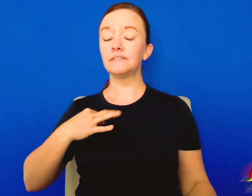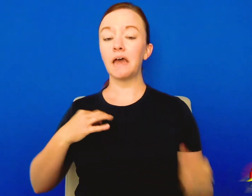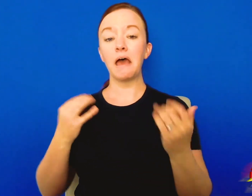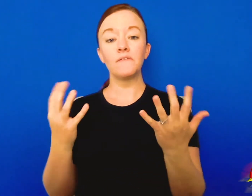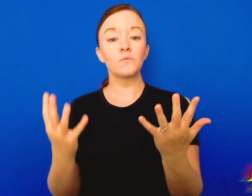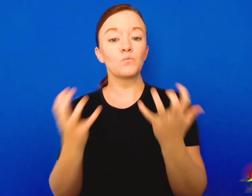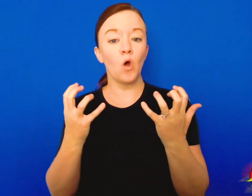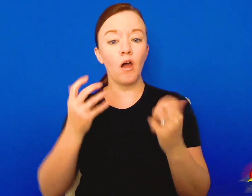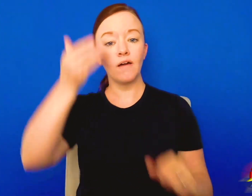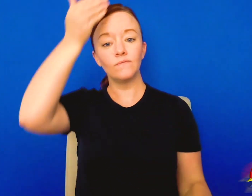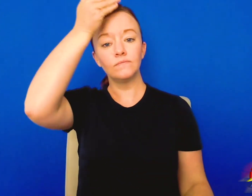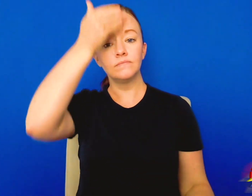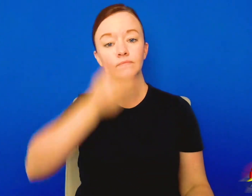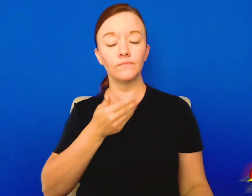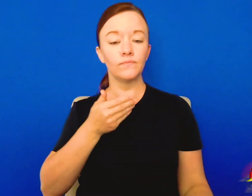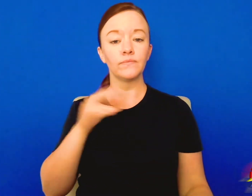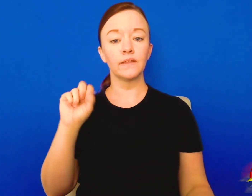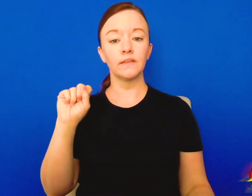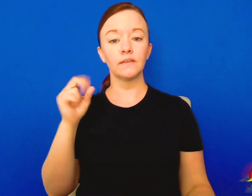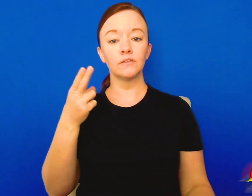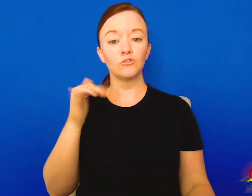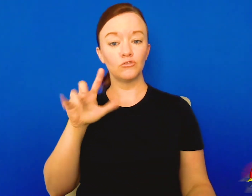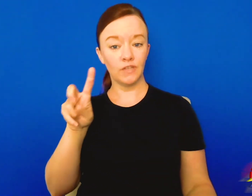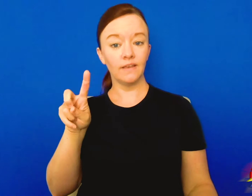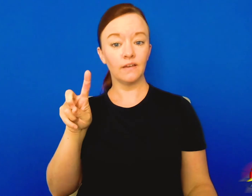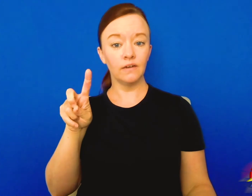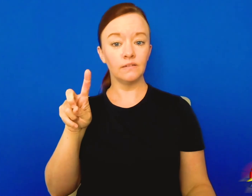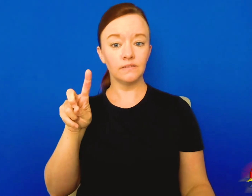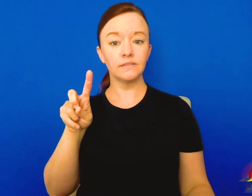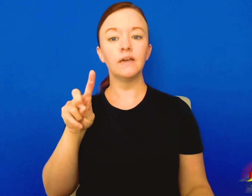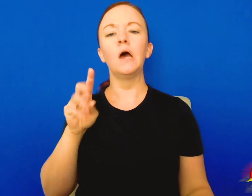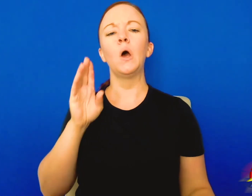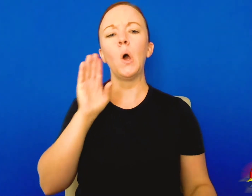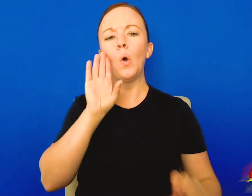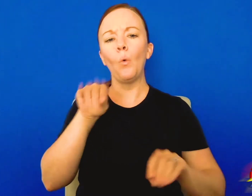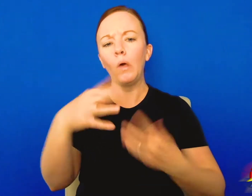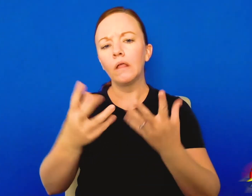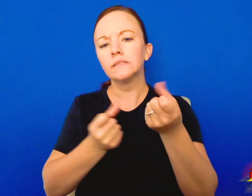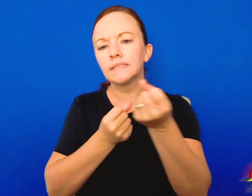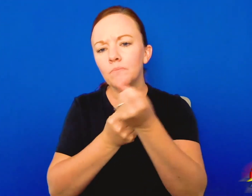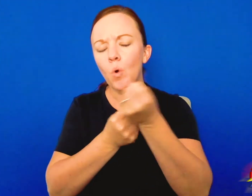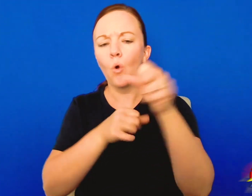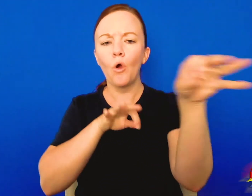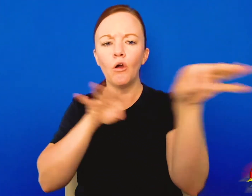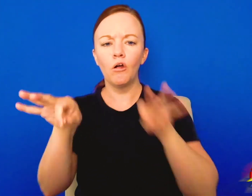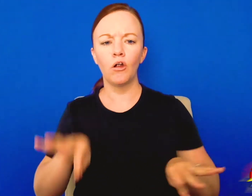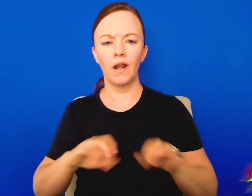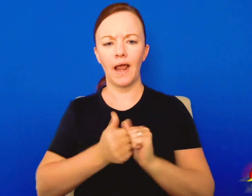IF A STAFF MEMBER REQUESTS A FACE SHIELD THEY WILL BE GIVEN SUPPORT IN CLEANING THE SHIELD.